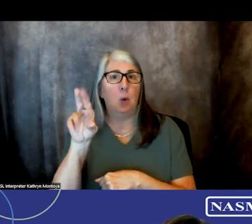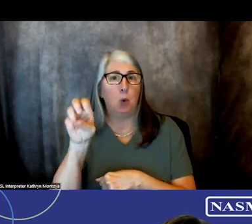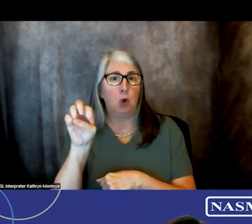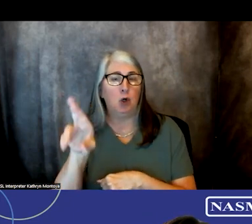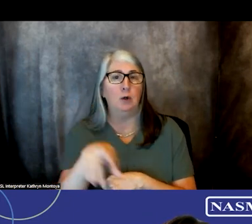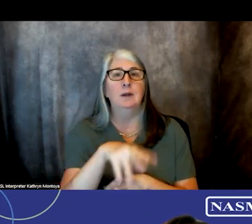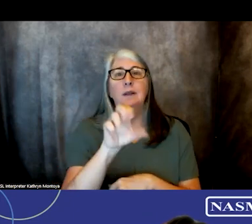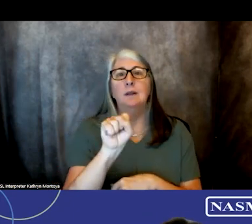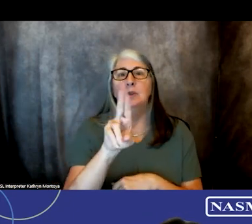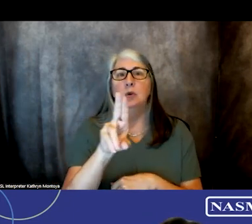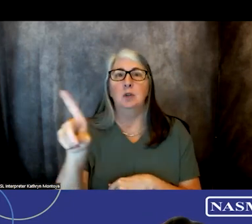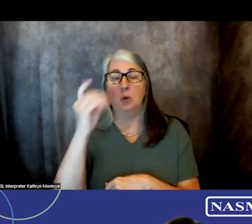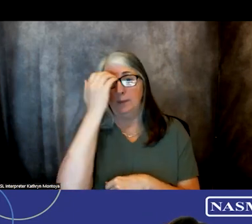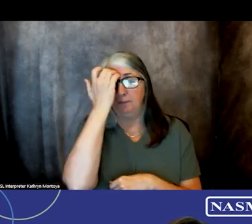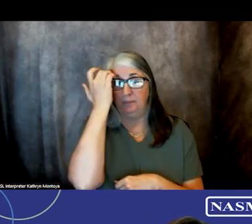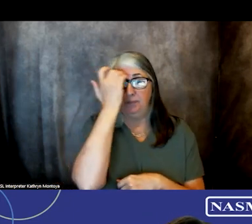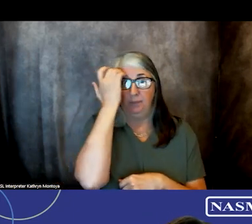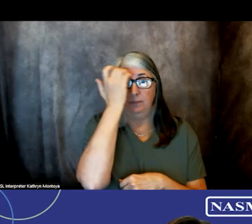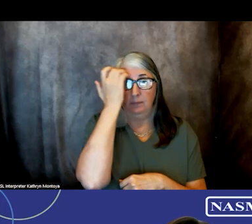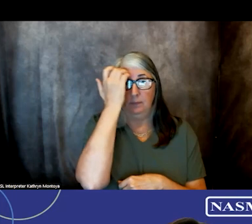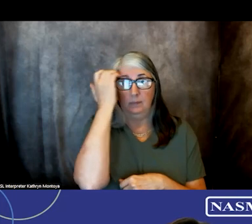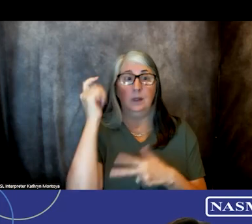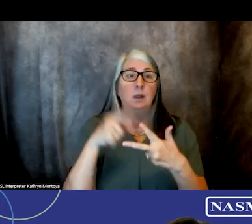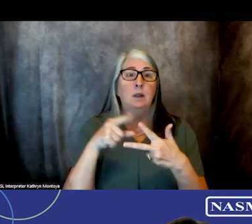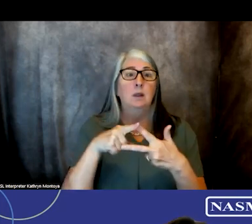REPORTS THAT OVER 1 MILLION PEER SUPPORT WORKERS ARE NEEDED IN